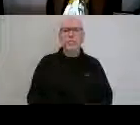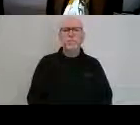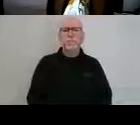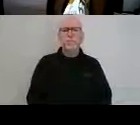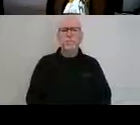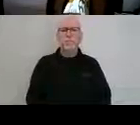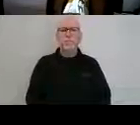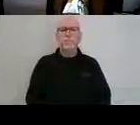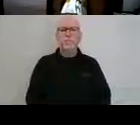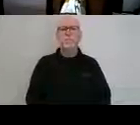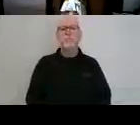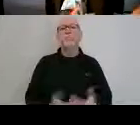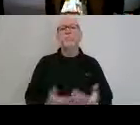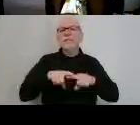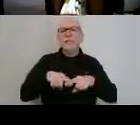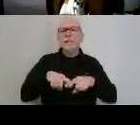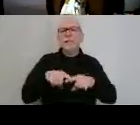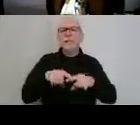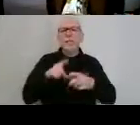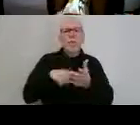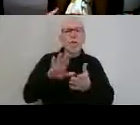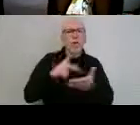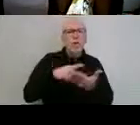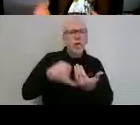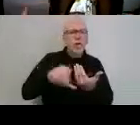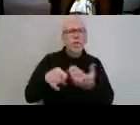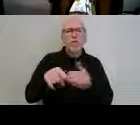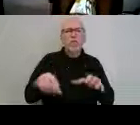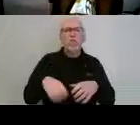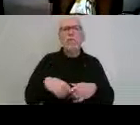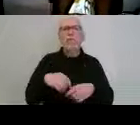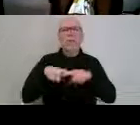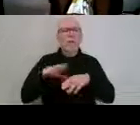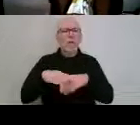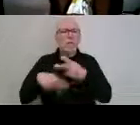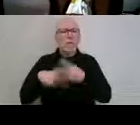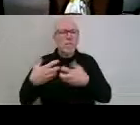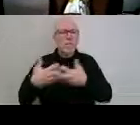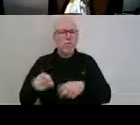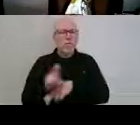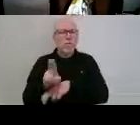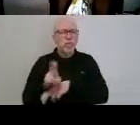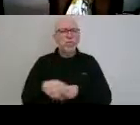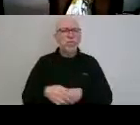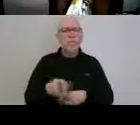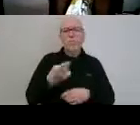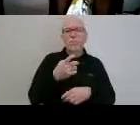Well, depending on the project that you're doing and the type of machine that you're using, security can be an issue,